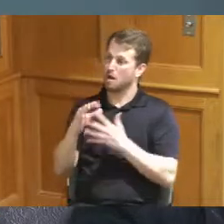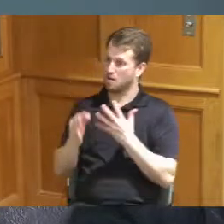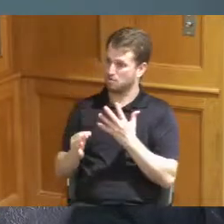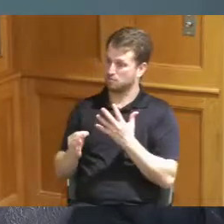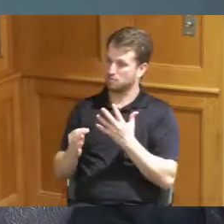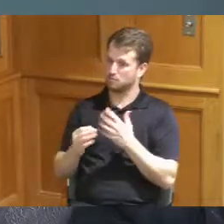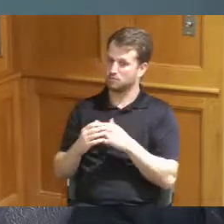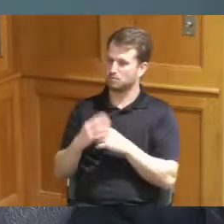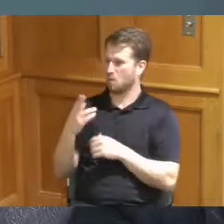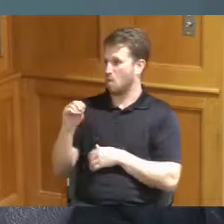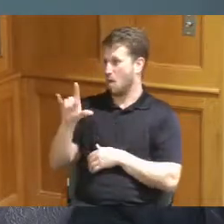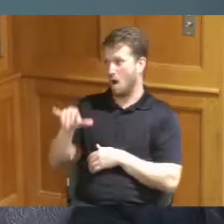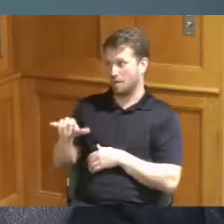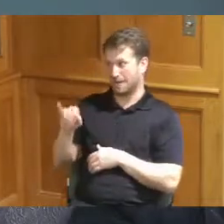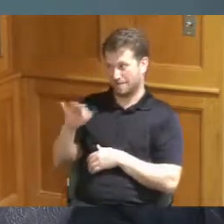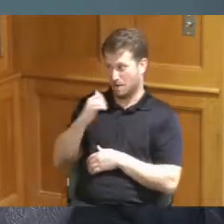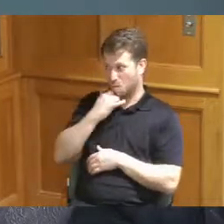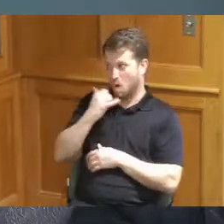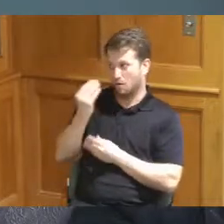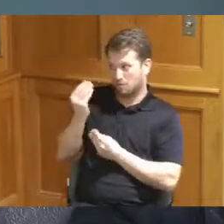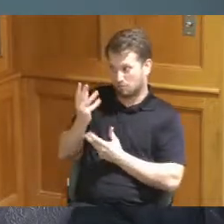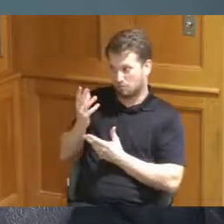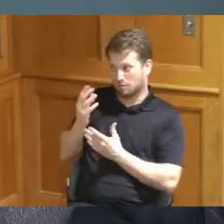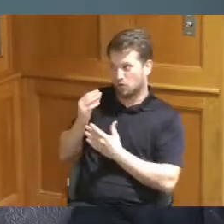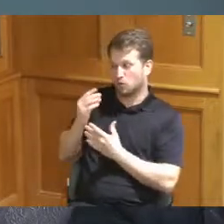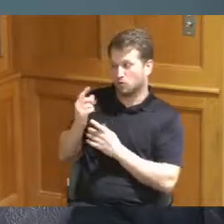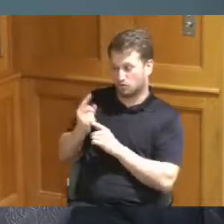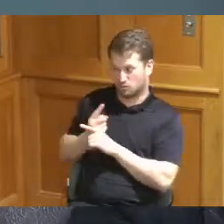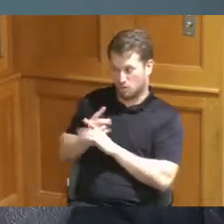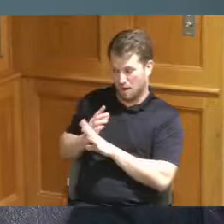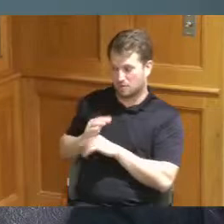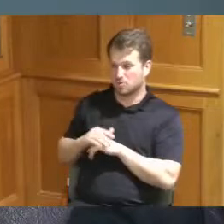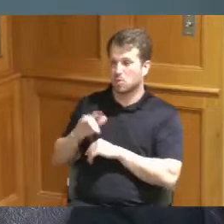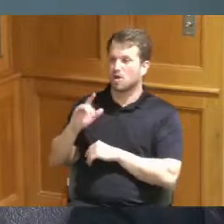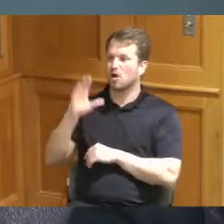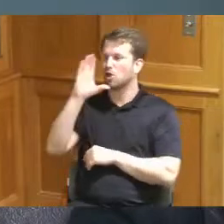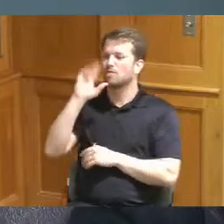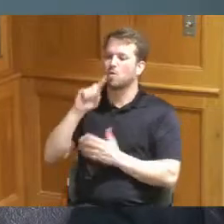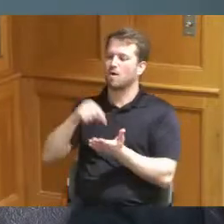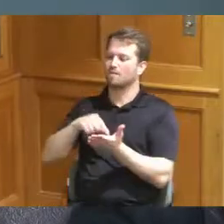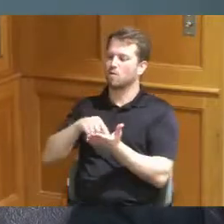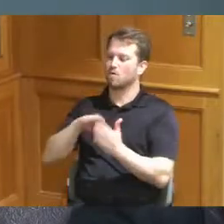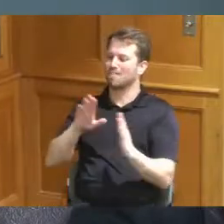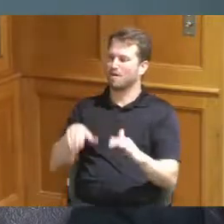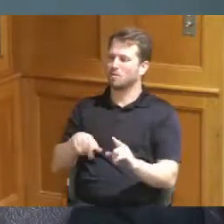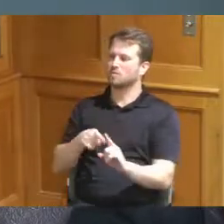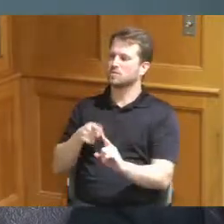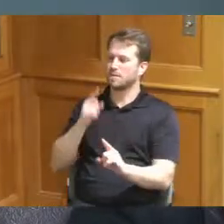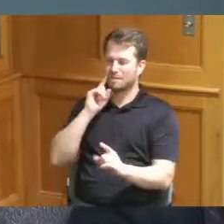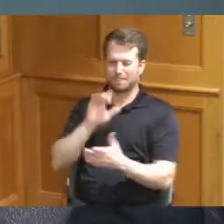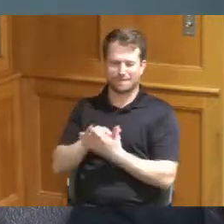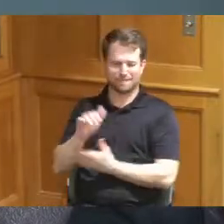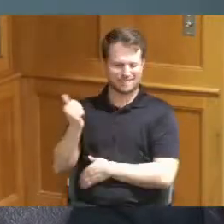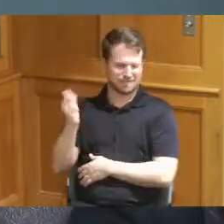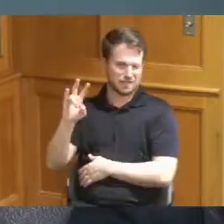Holly can correct me if I'm wrong as we look at affordable housing I believe it was 17 million to